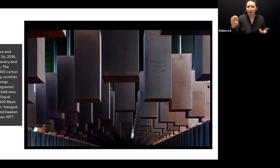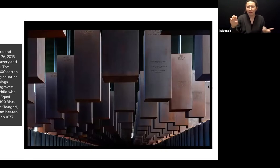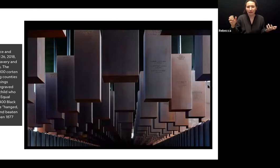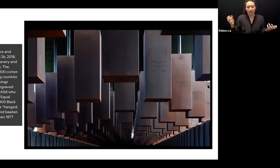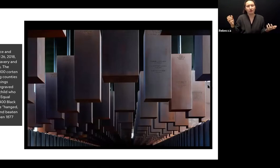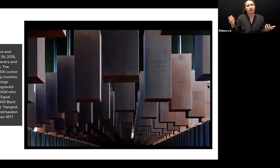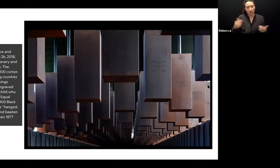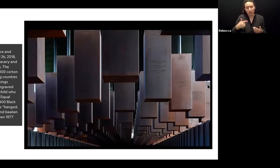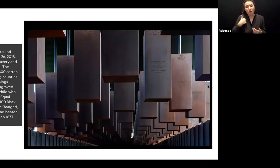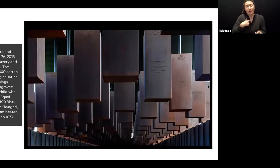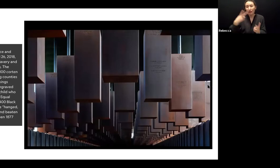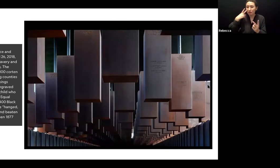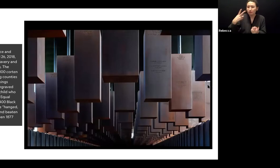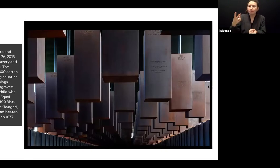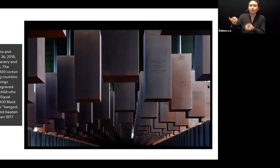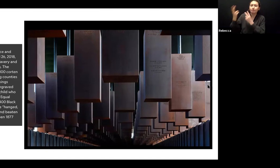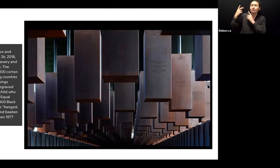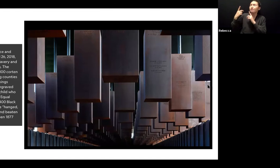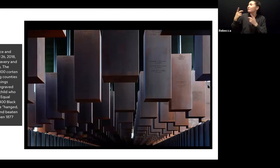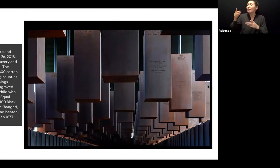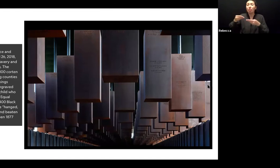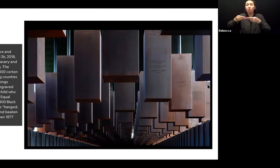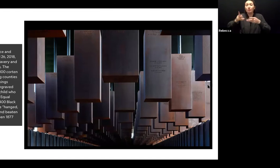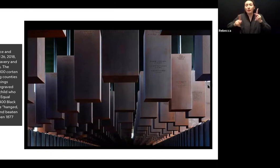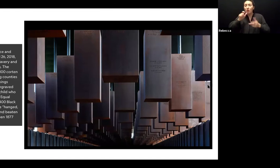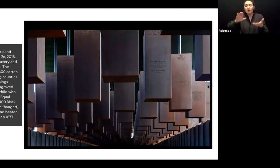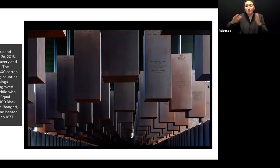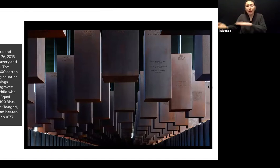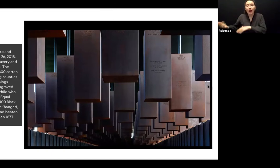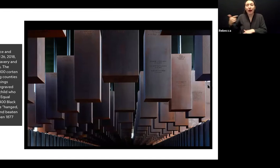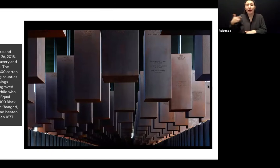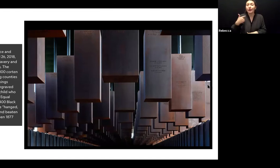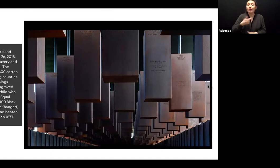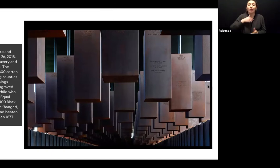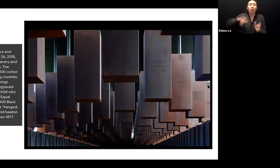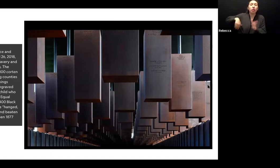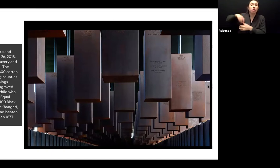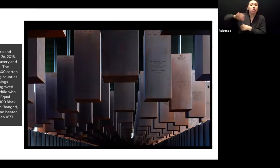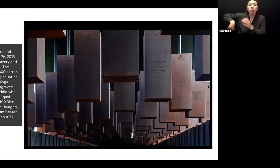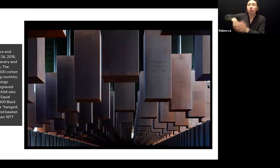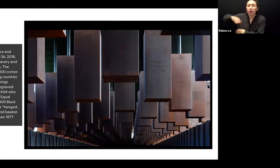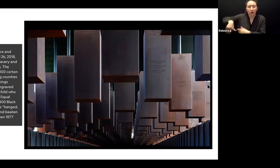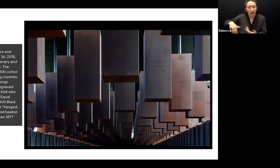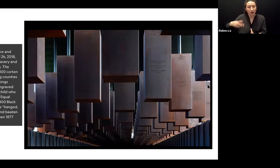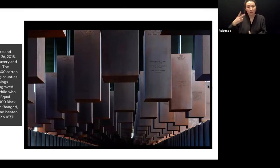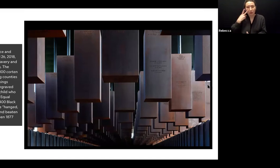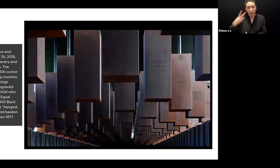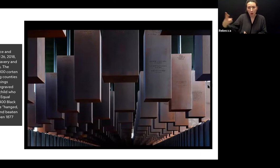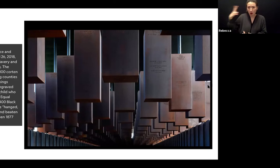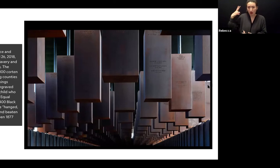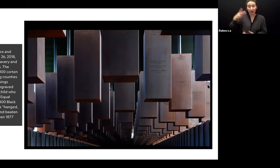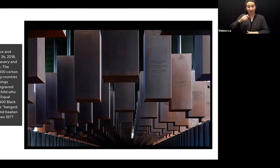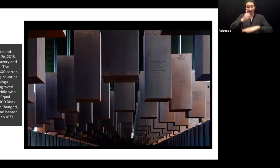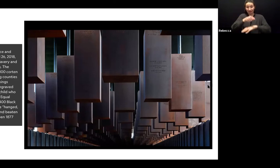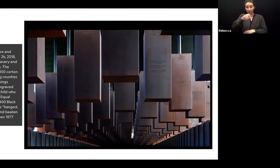be removed from the Whitney Biennial but that it be destroyed. His statement was, "It is